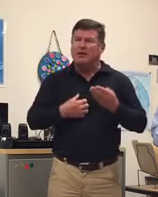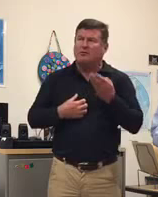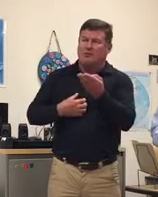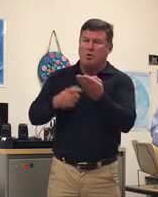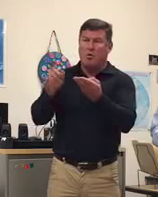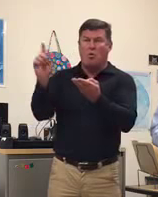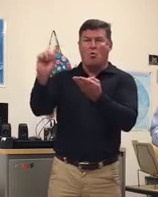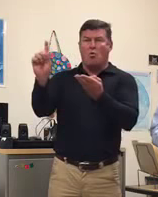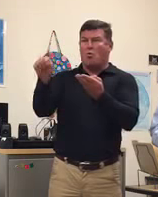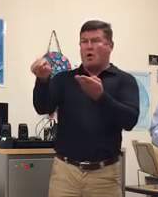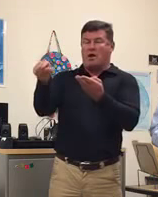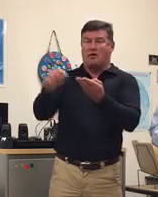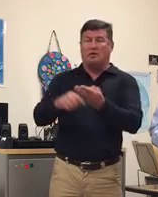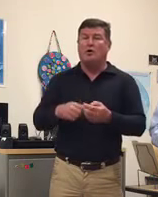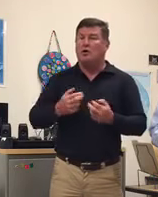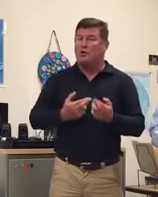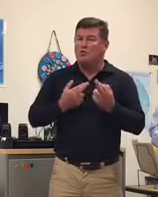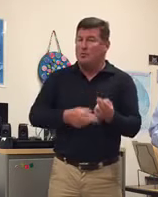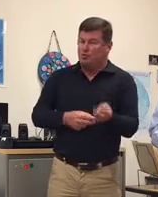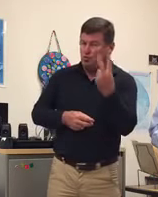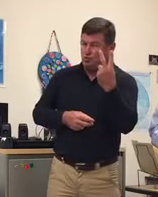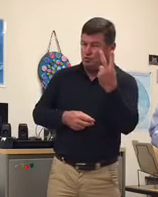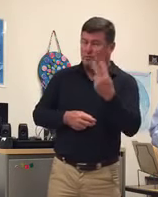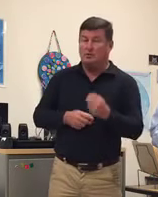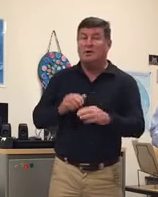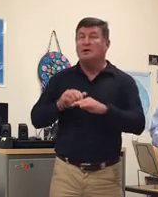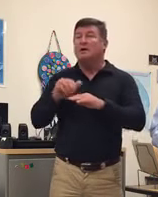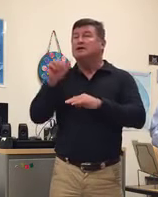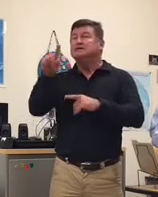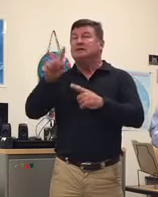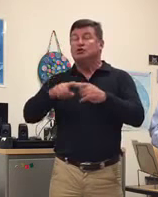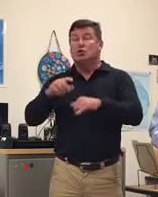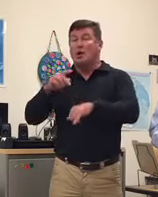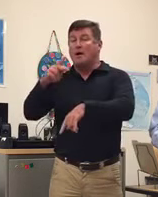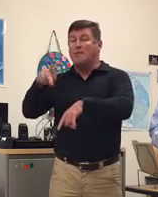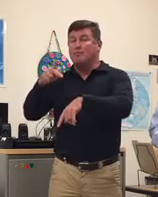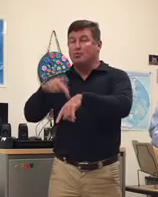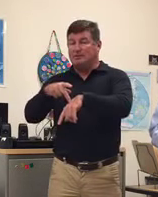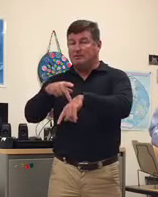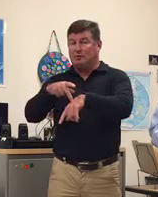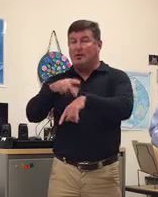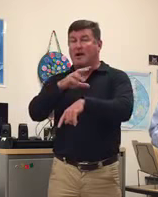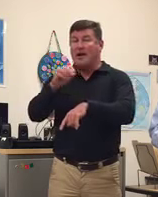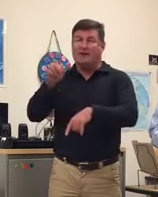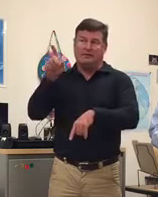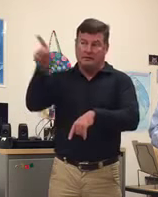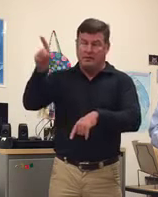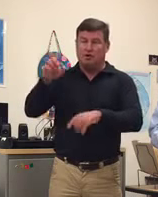Now where do you send your complaint? We recommend that you do two things. That you send it to both the campus principal